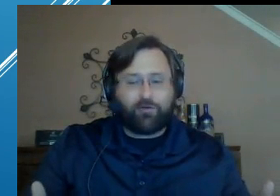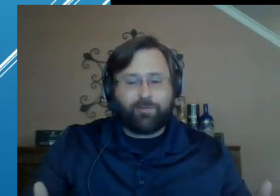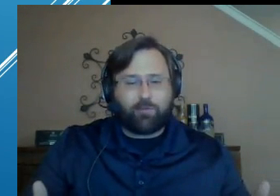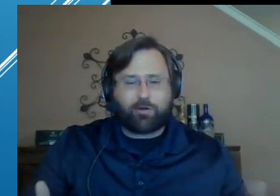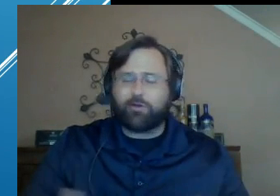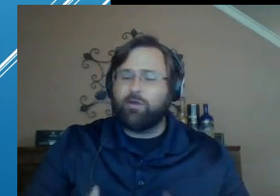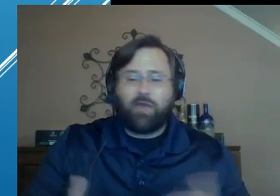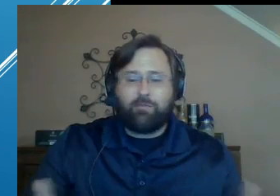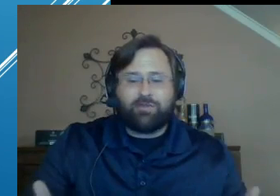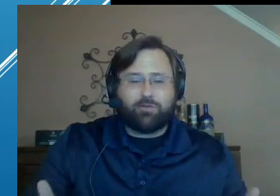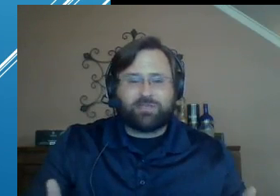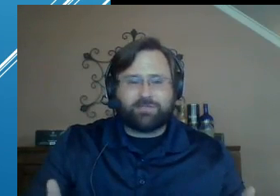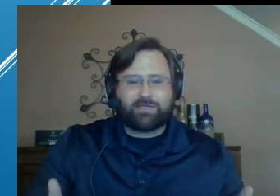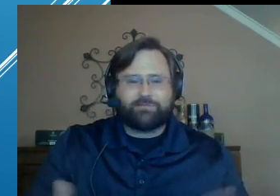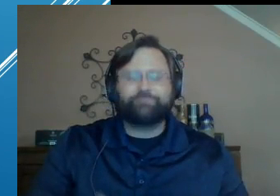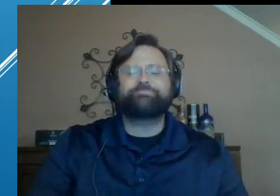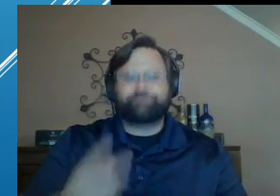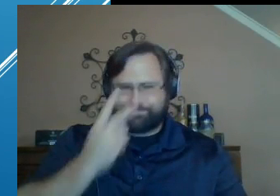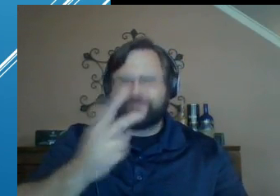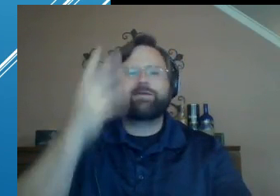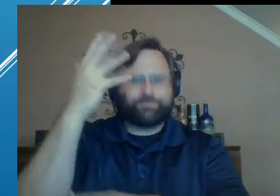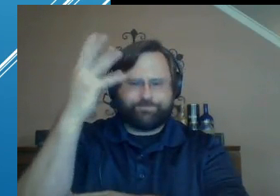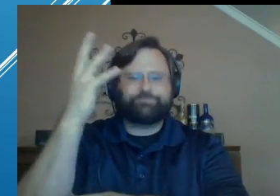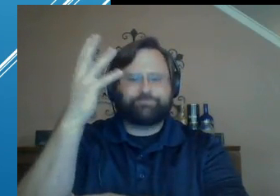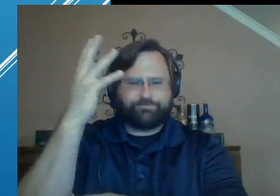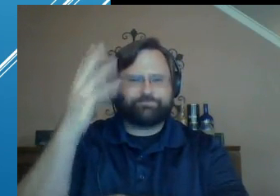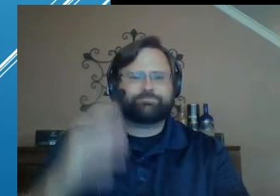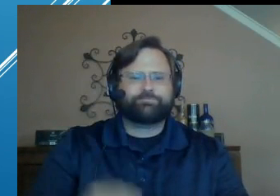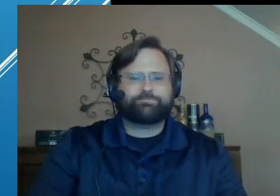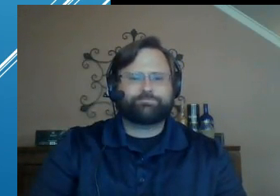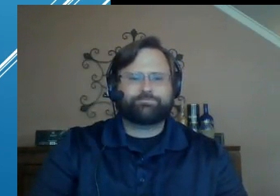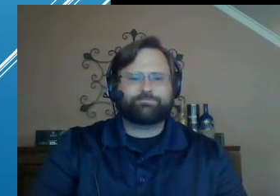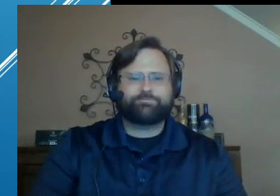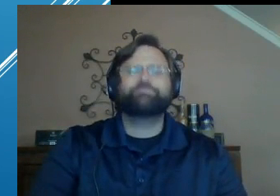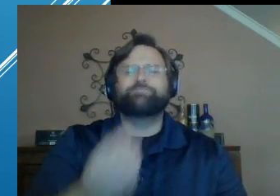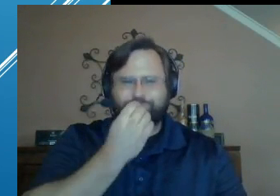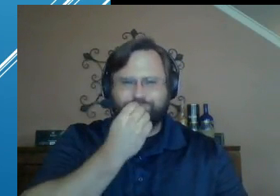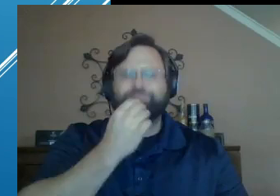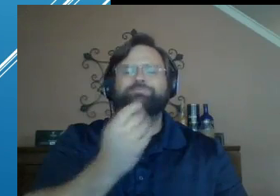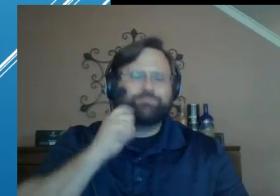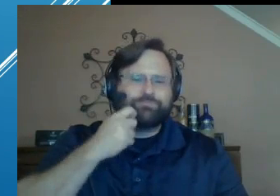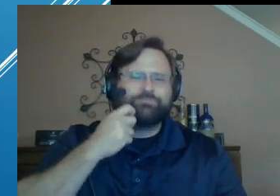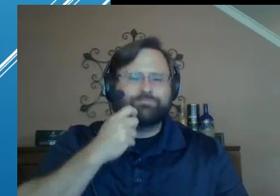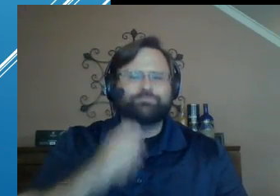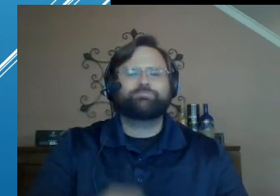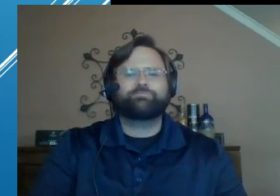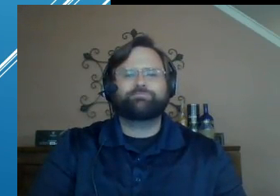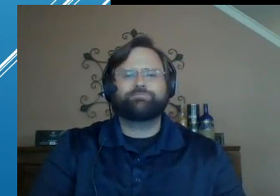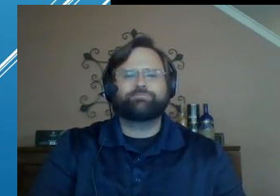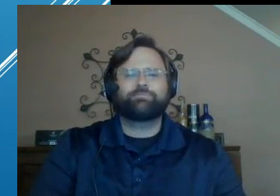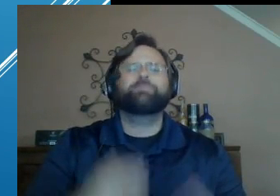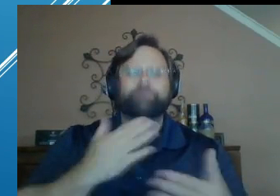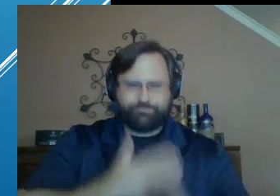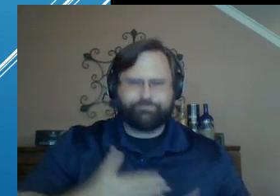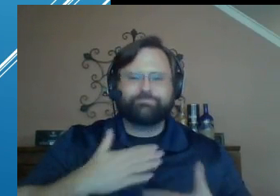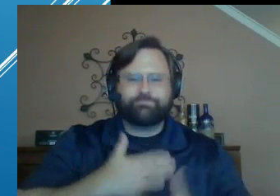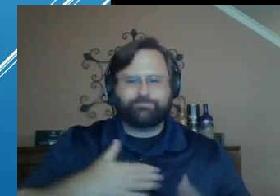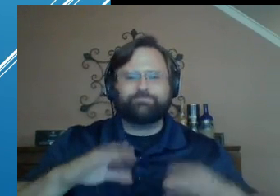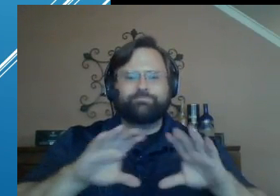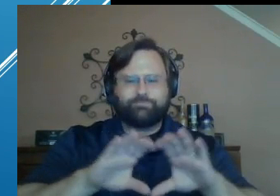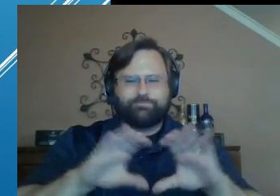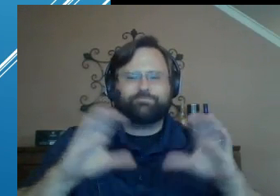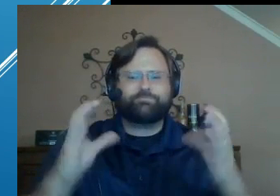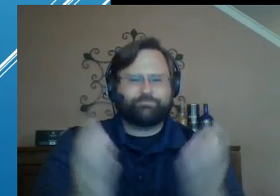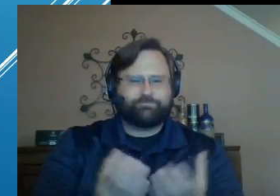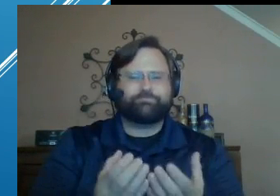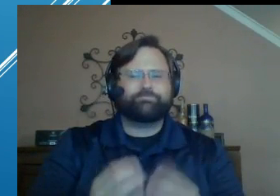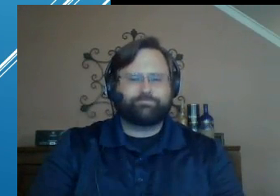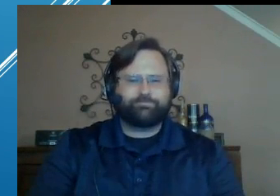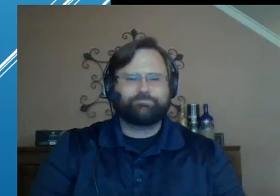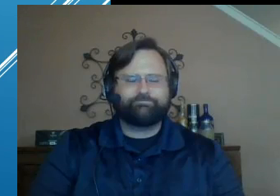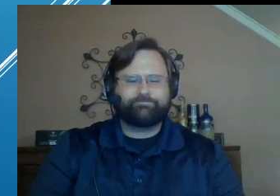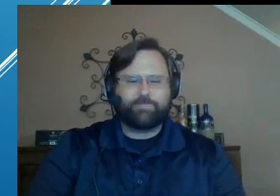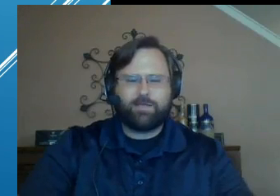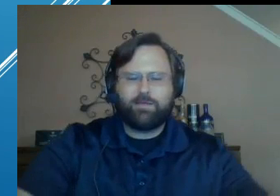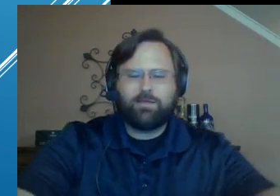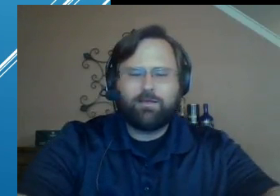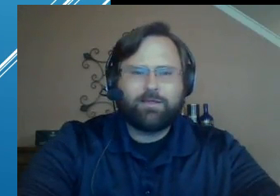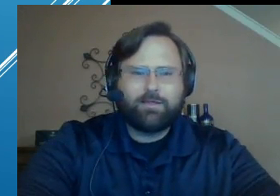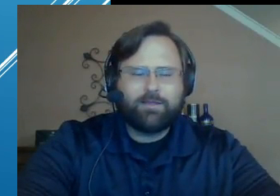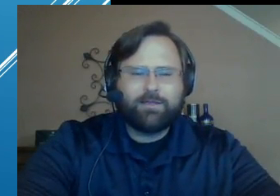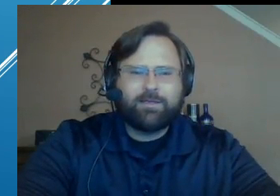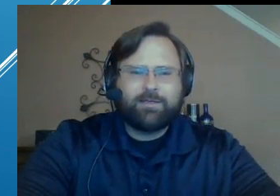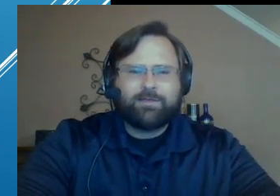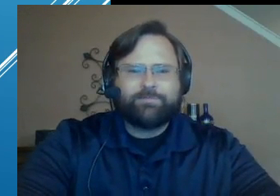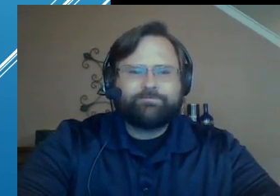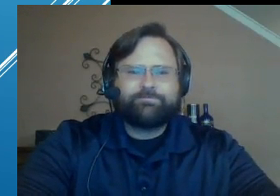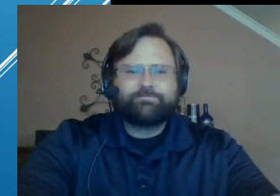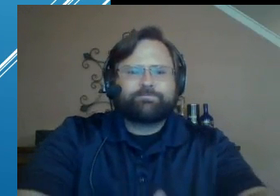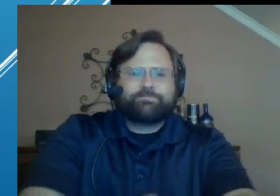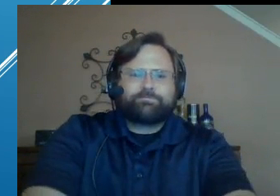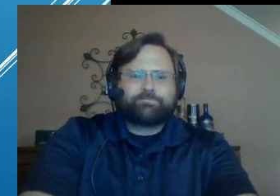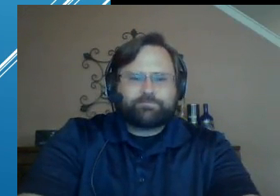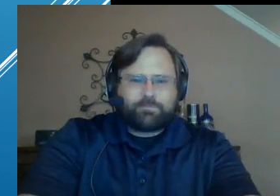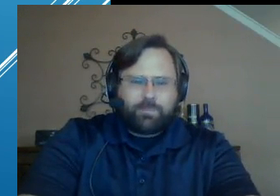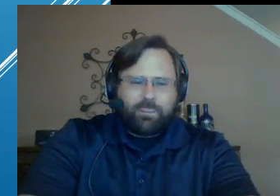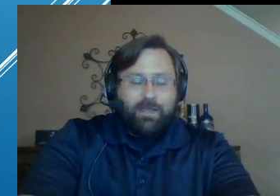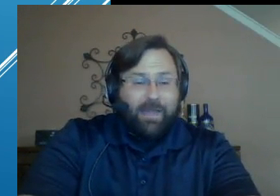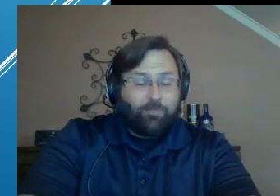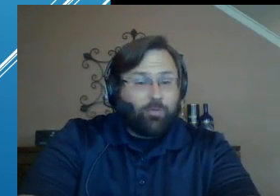affirmative marker and with no subject now